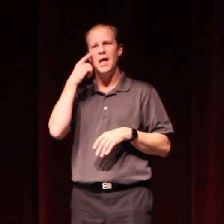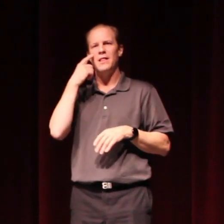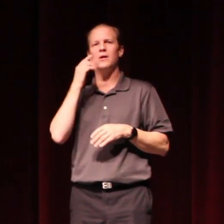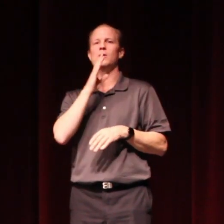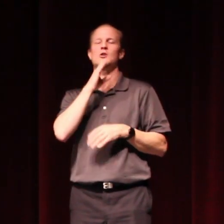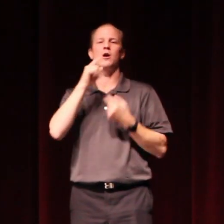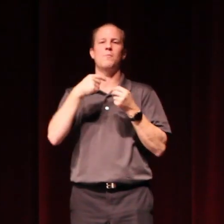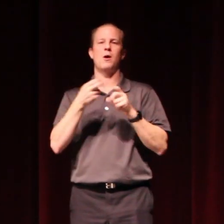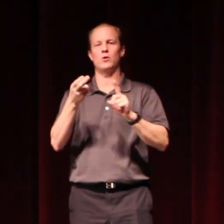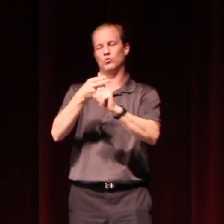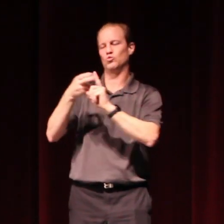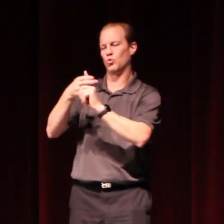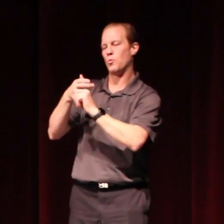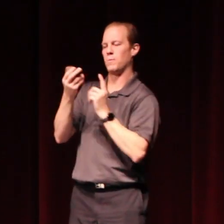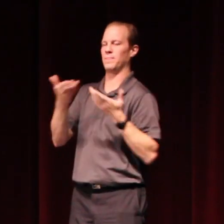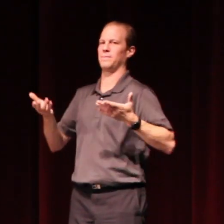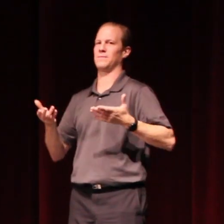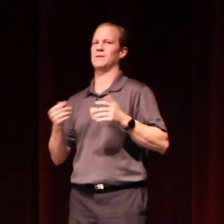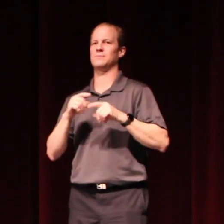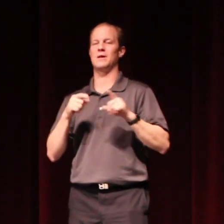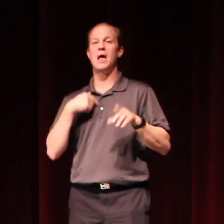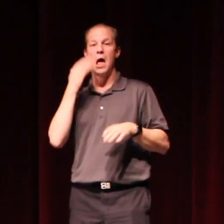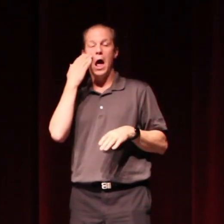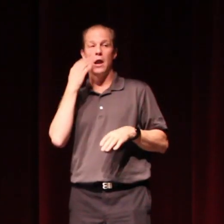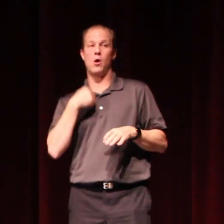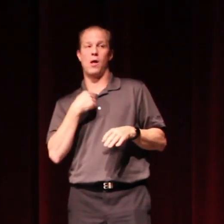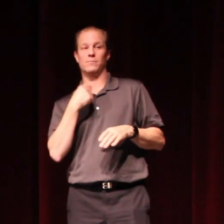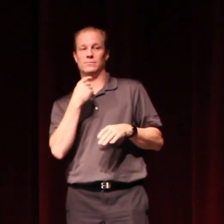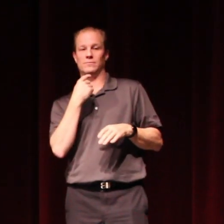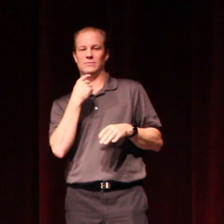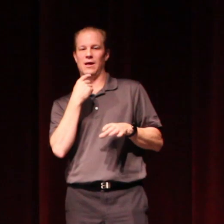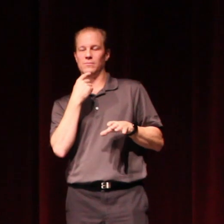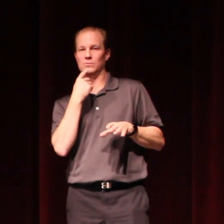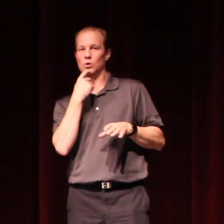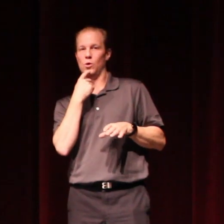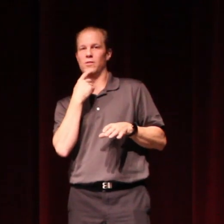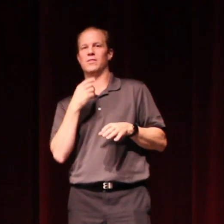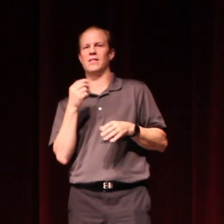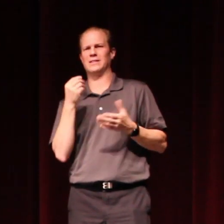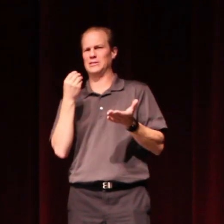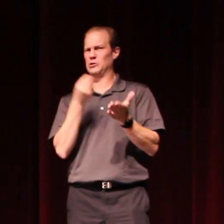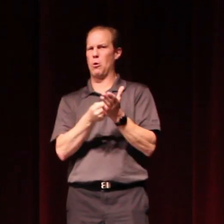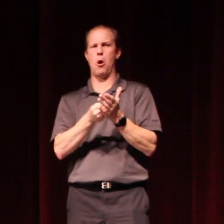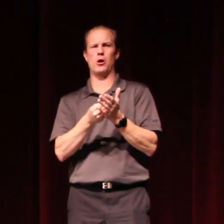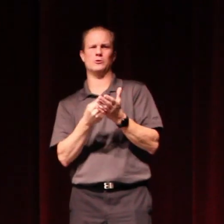I know the I'm told that the cost would be great, But you know,